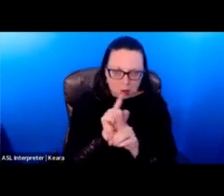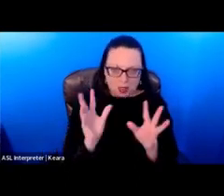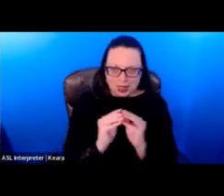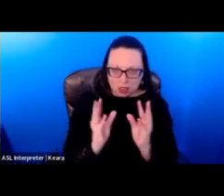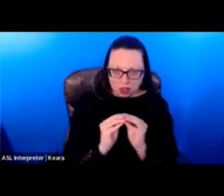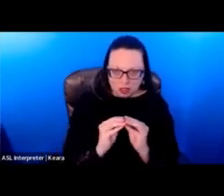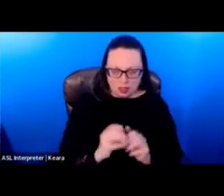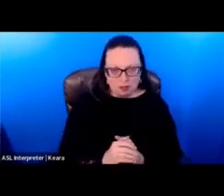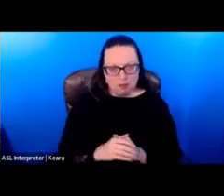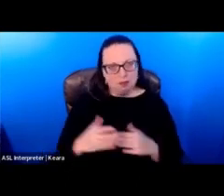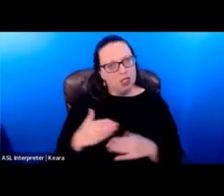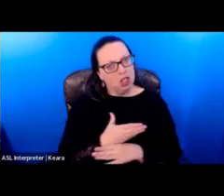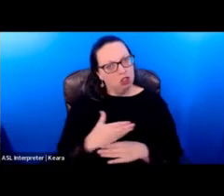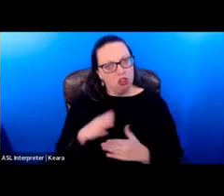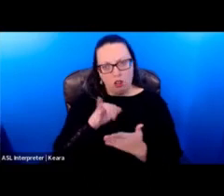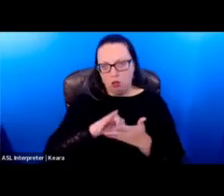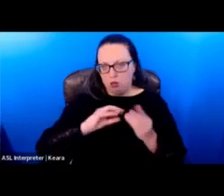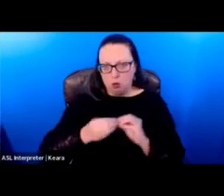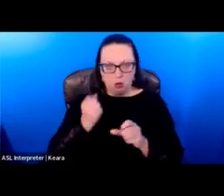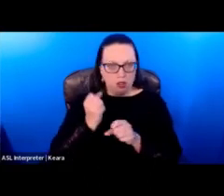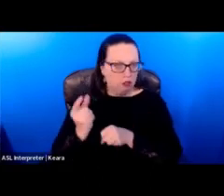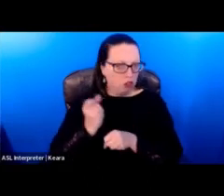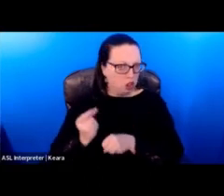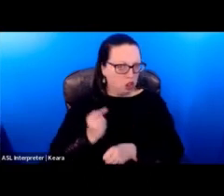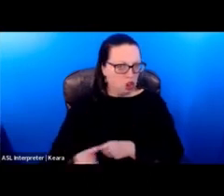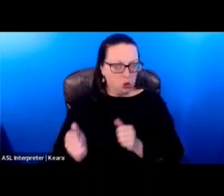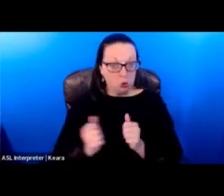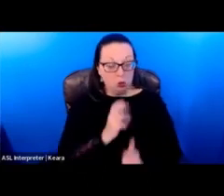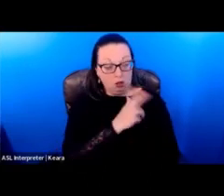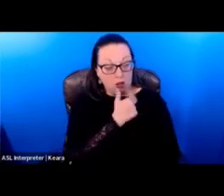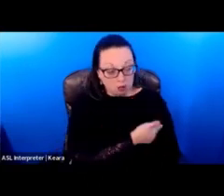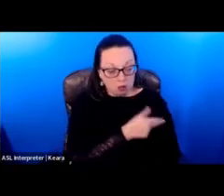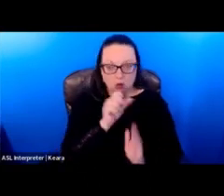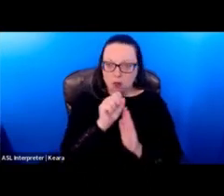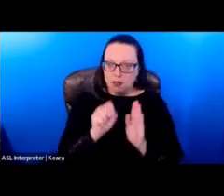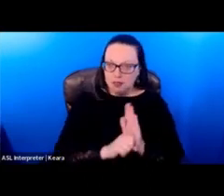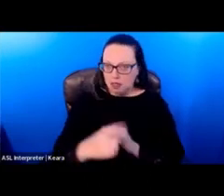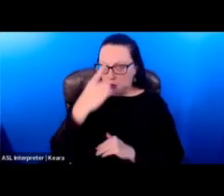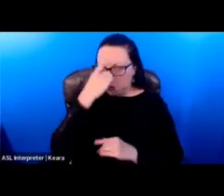I shared those numbers every year with another hospital. But the state Brain Injury Association with anybody that we